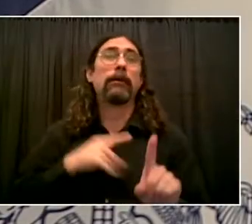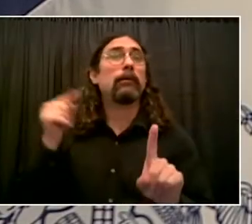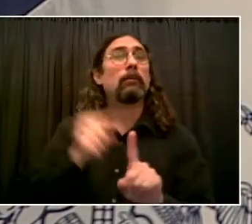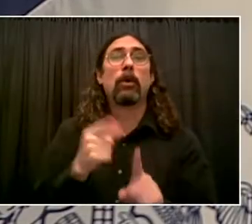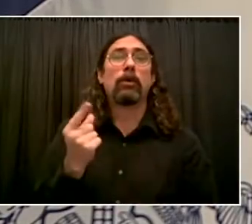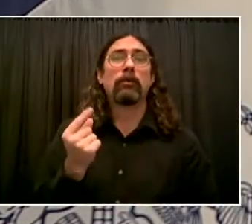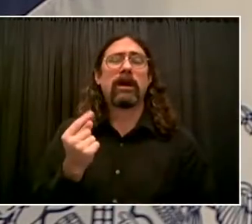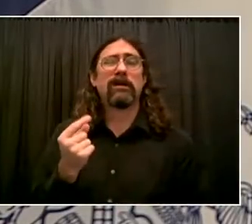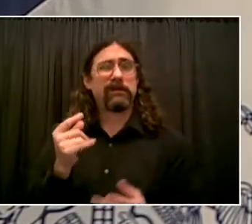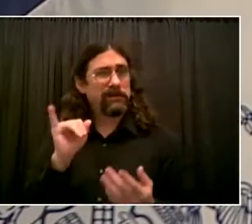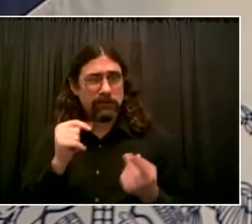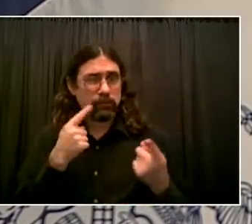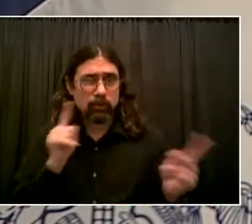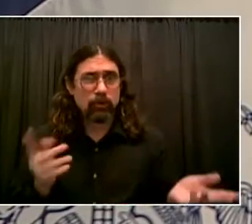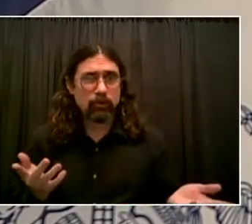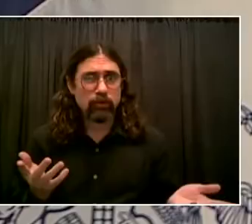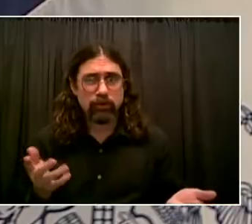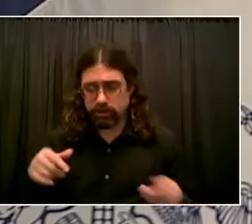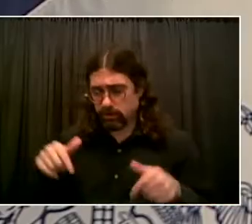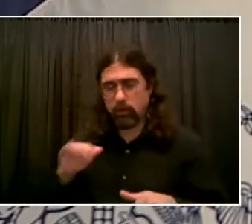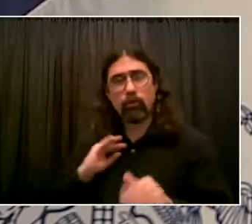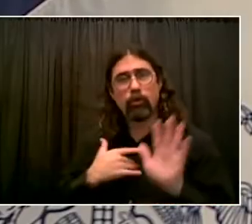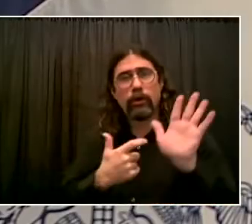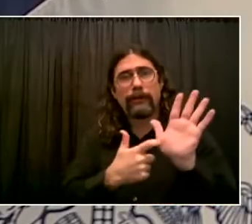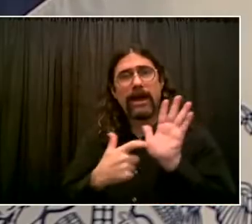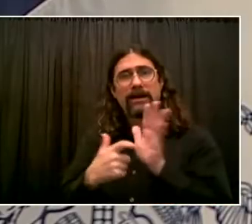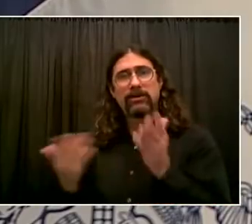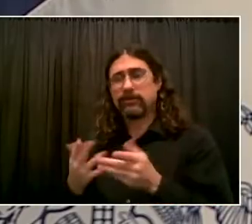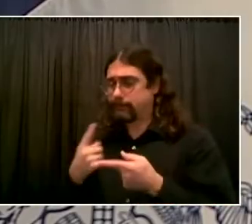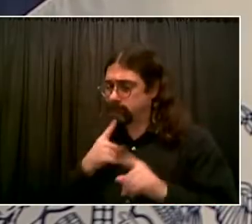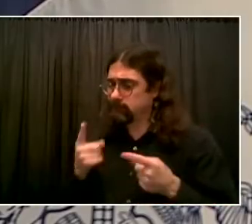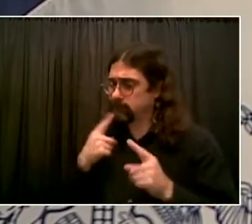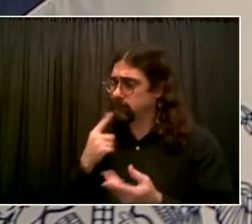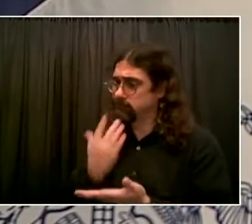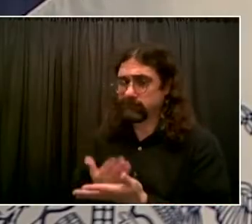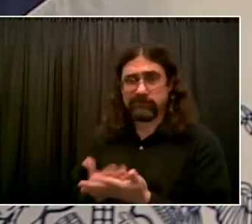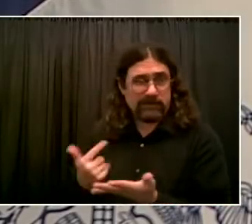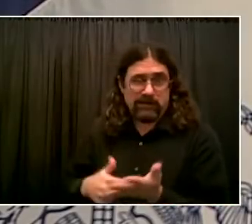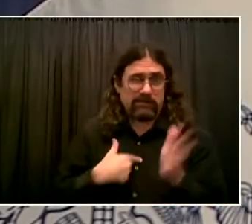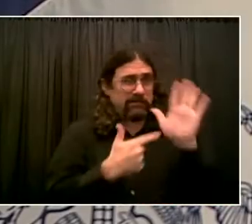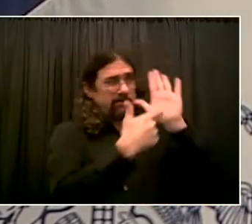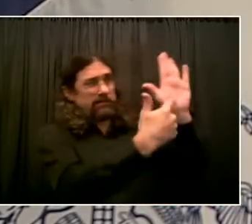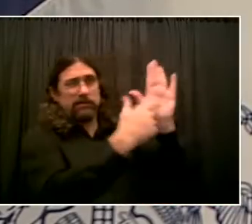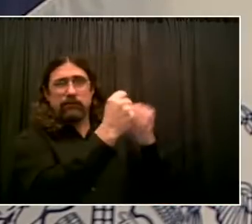ABSOLU TEPOFRO ATHT THIS EFFORT WORKED AND HAD TREMENDOUSLY HELPFUL IMPACT IN FIGHTING BACK COVID.